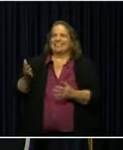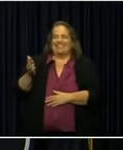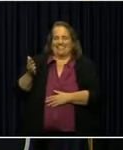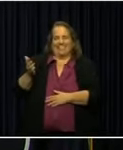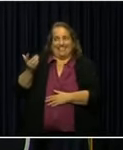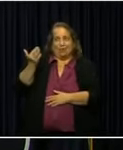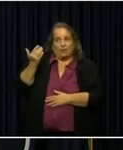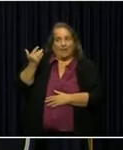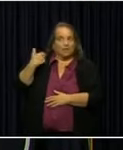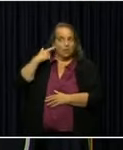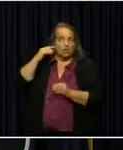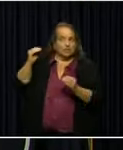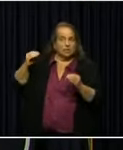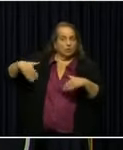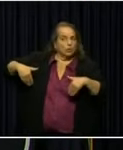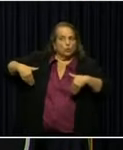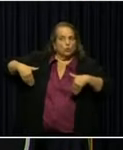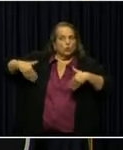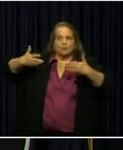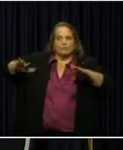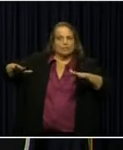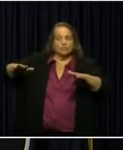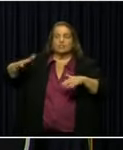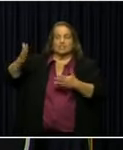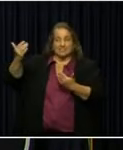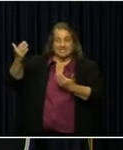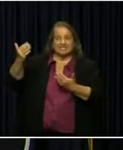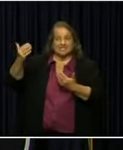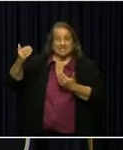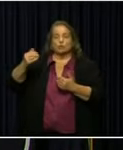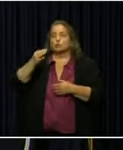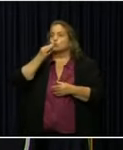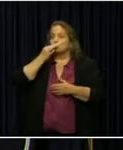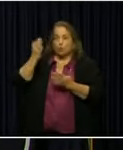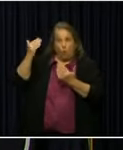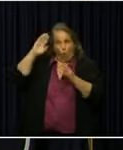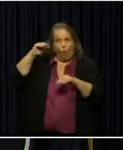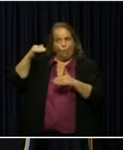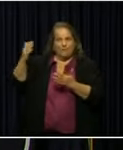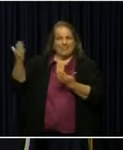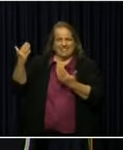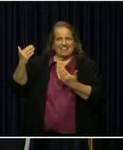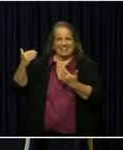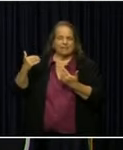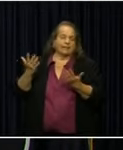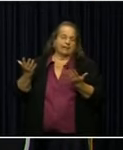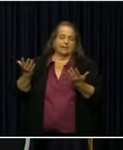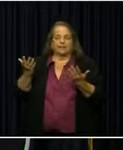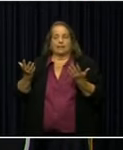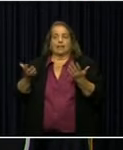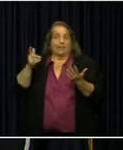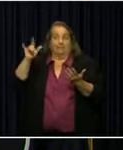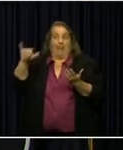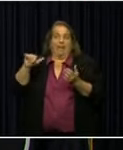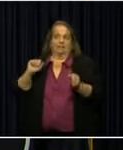BENCHMARKS, AND WE'VE WALKED YOU THROUGH NOW WHO OUR TEAM IS THAT WE'RE WRONG WITH OR AT LEAST GETTING GUIDANCE FROM, WE HAVE WALKED YOU THROUGH ALL OF THE